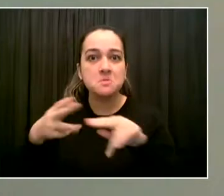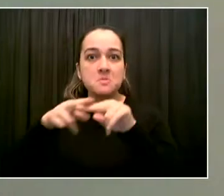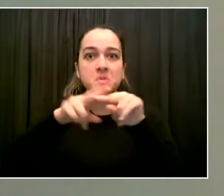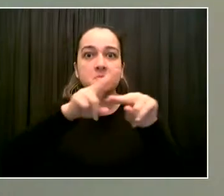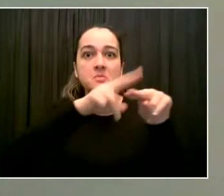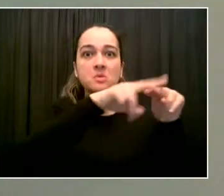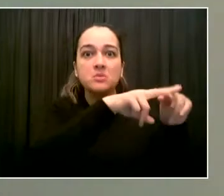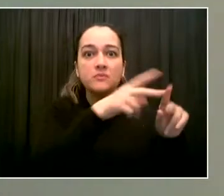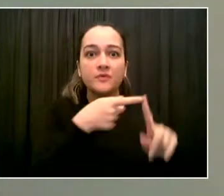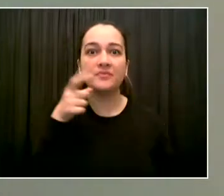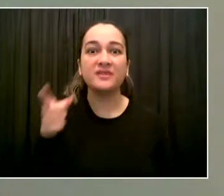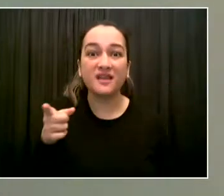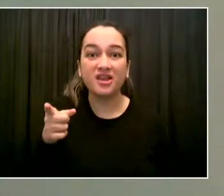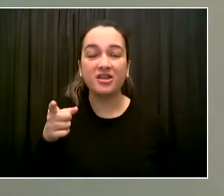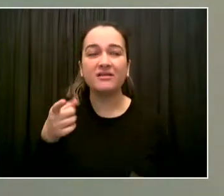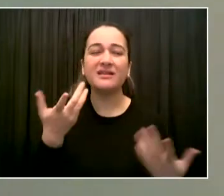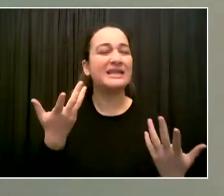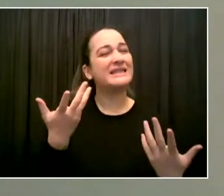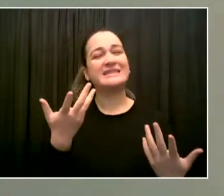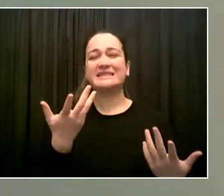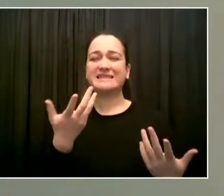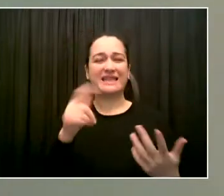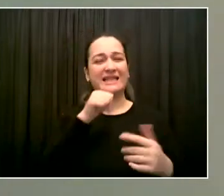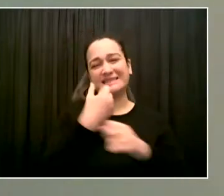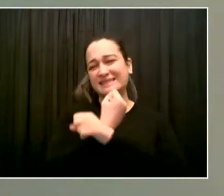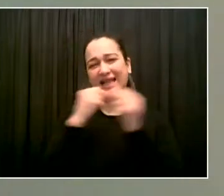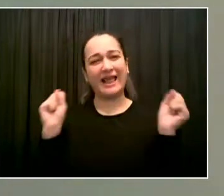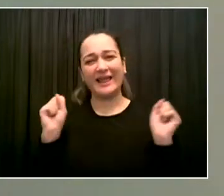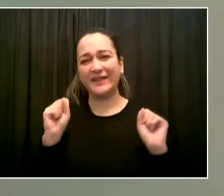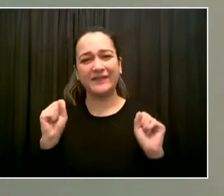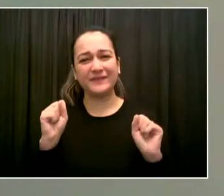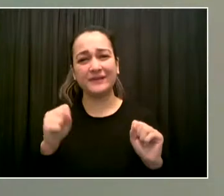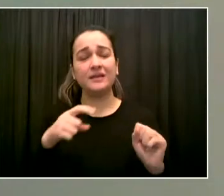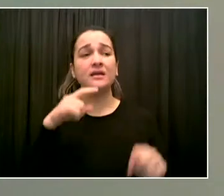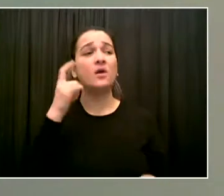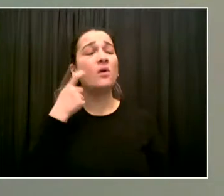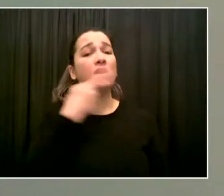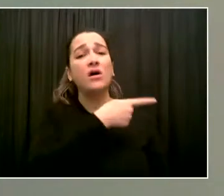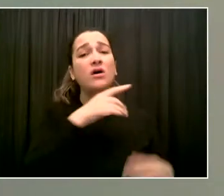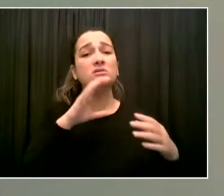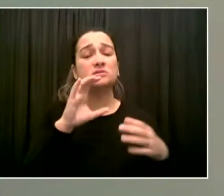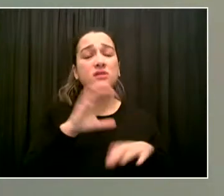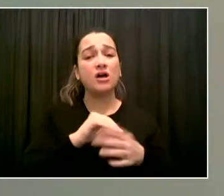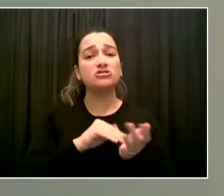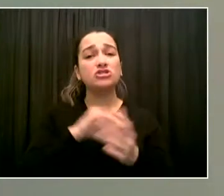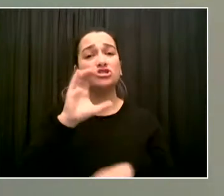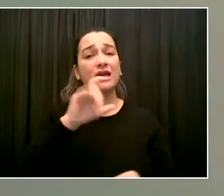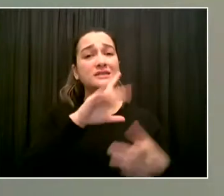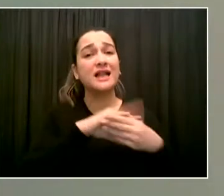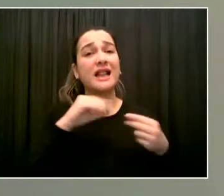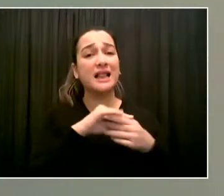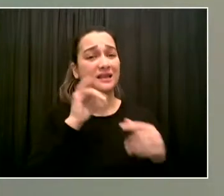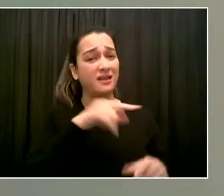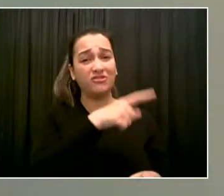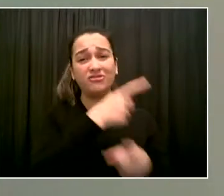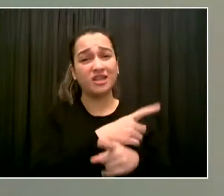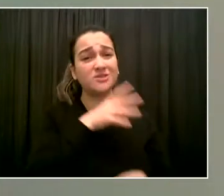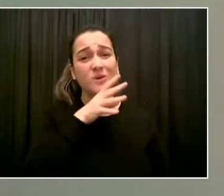ALSO KNOW THAT THERE ARE CCTERAAIN ACTIVITIES AS DR. CHOKSHI IS MENTIONED THAT MAKE IT REALLY DIFFICULT TO